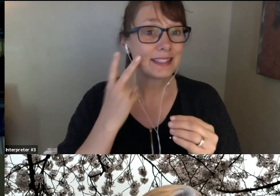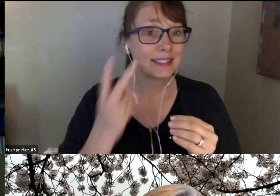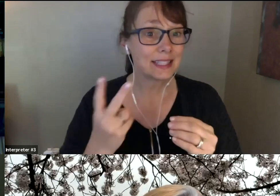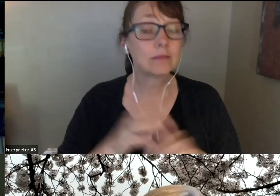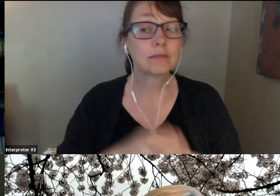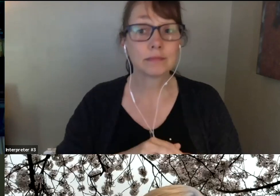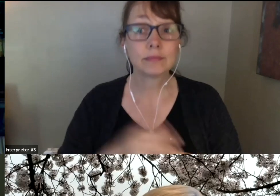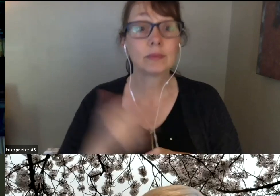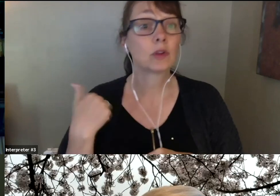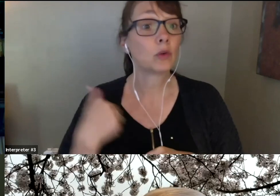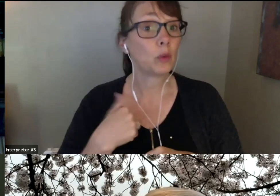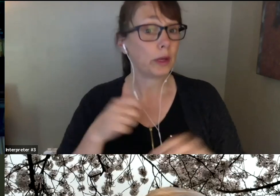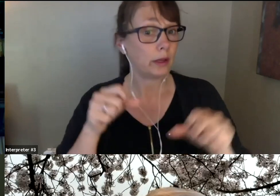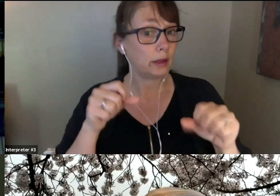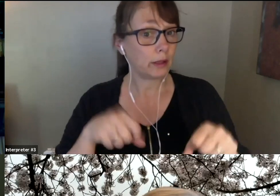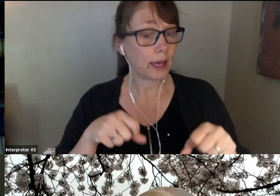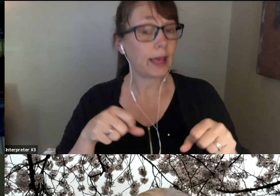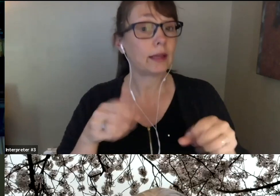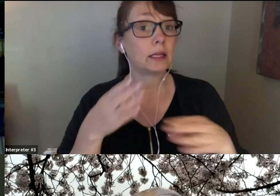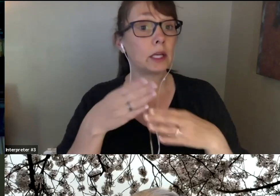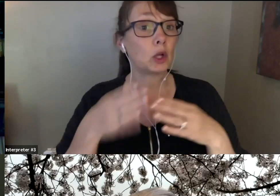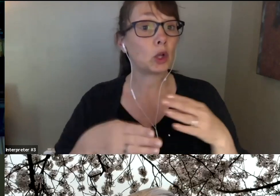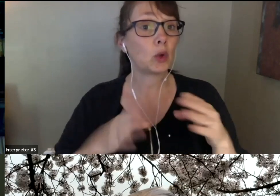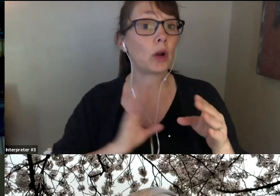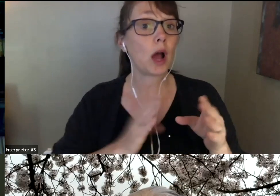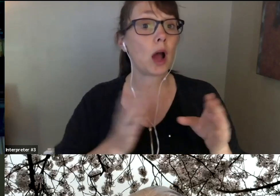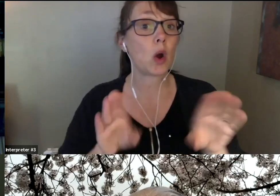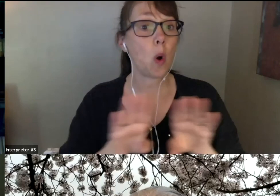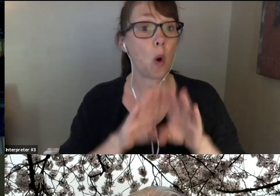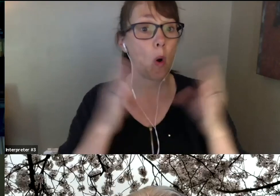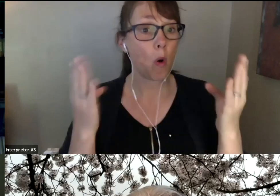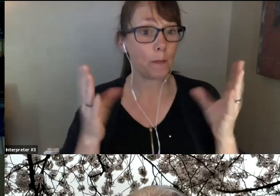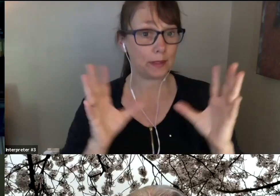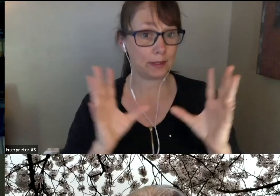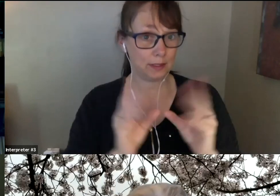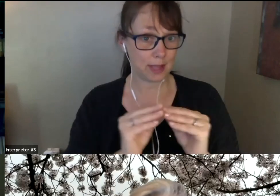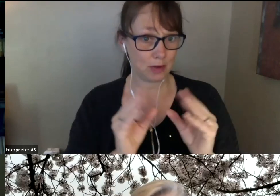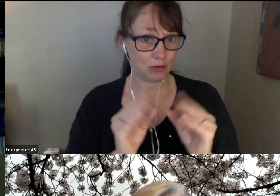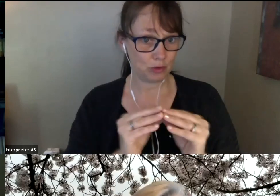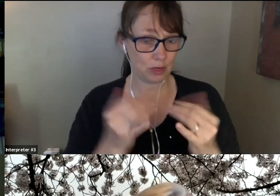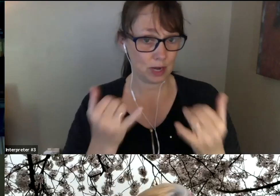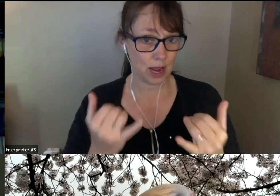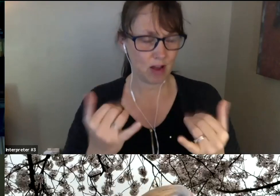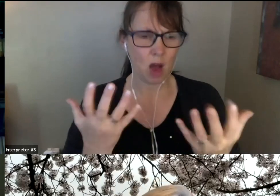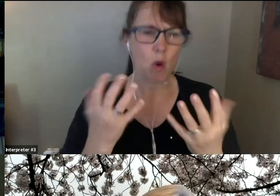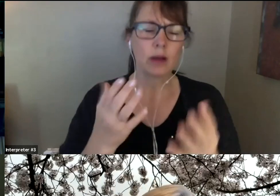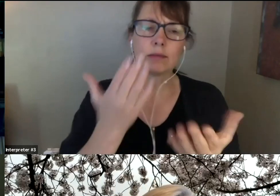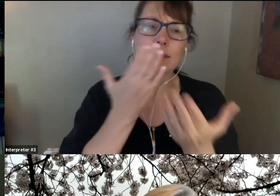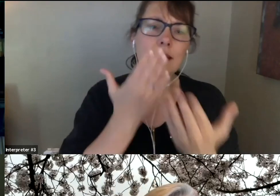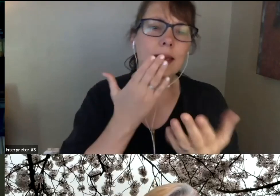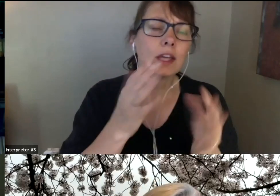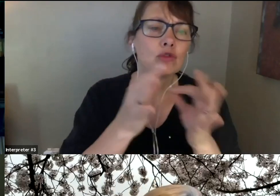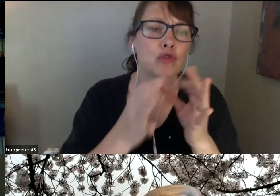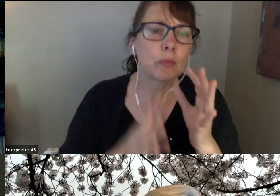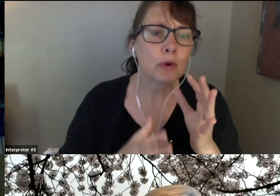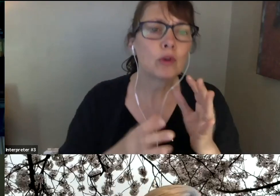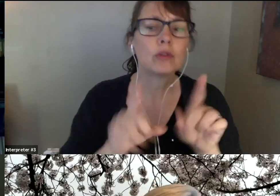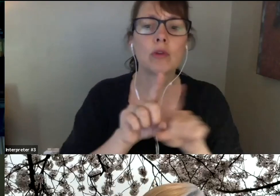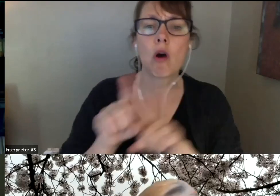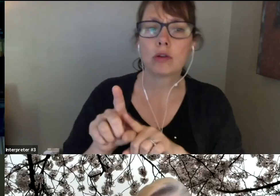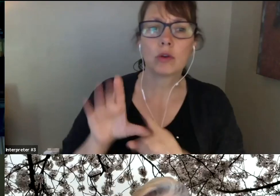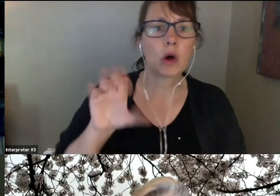conclude our open session. I want to thank our interpreters, and our cart writer, whose